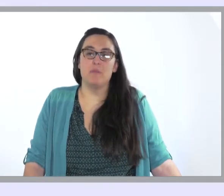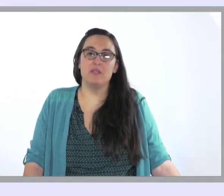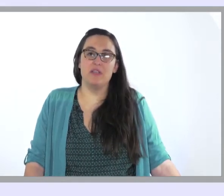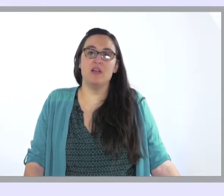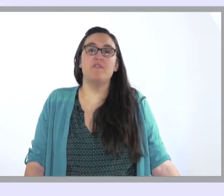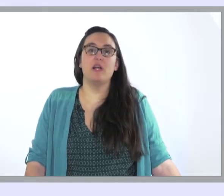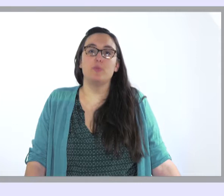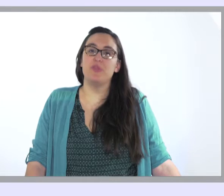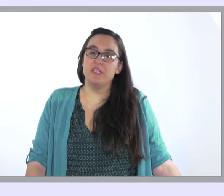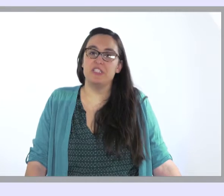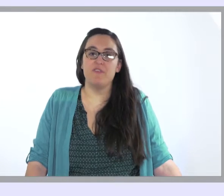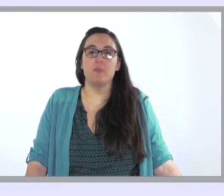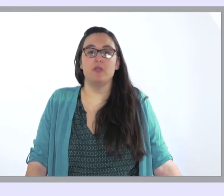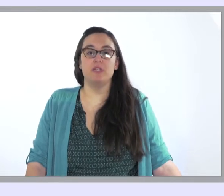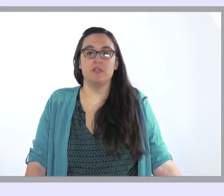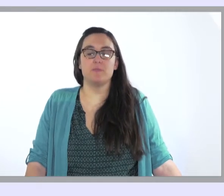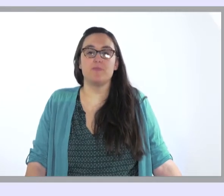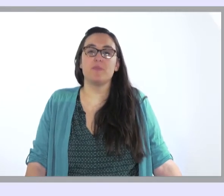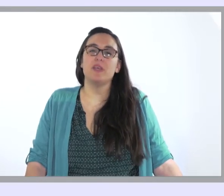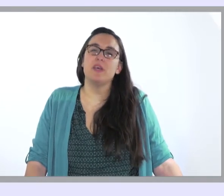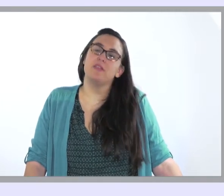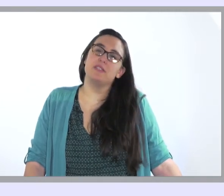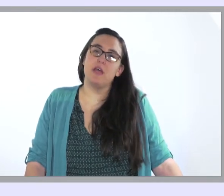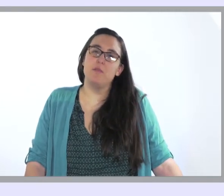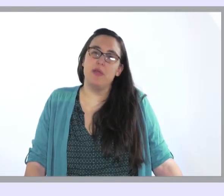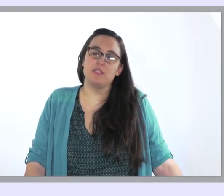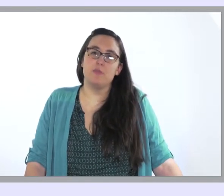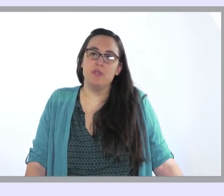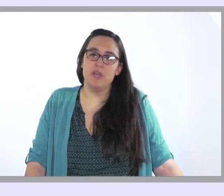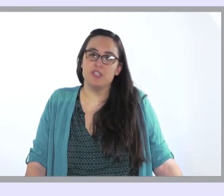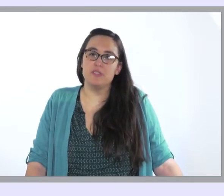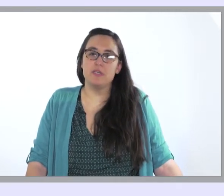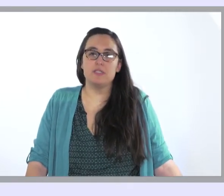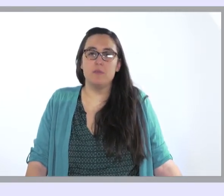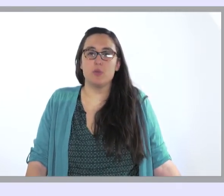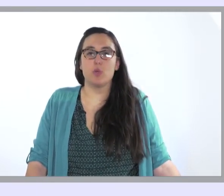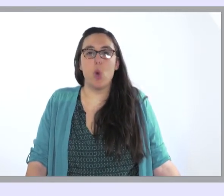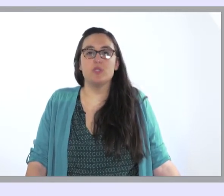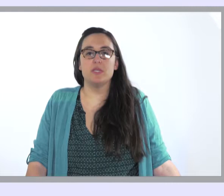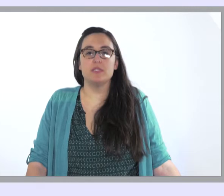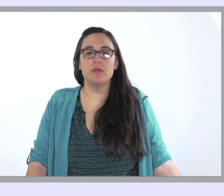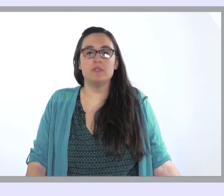but developed within the deaf communities. These signed-based CC systems or code systems